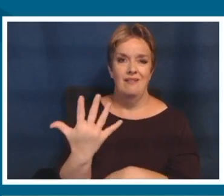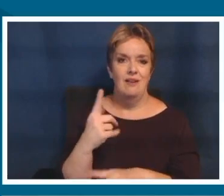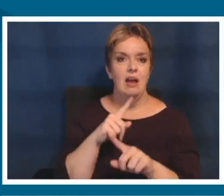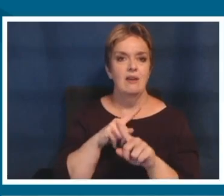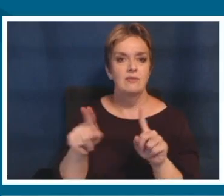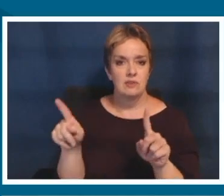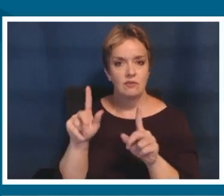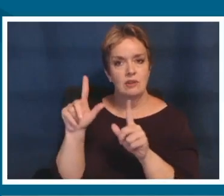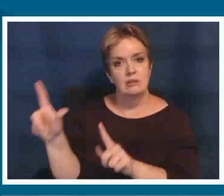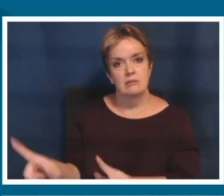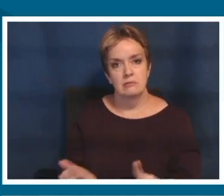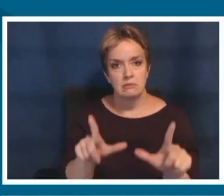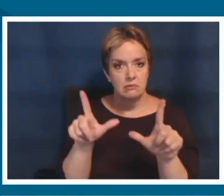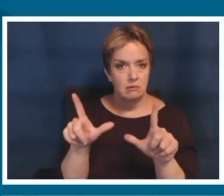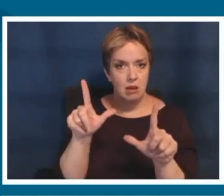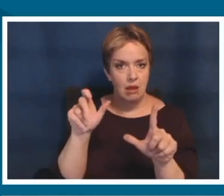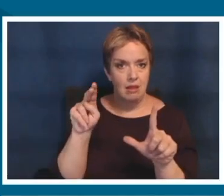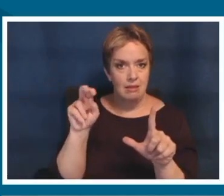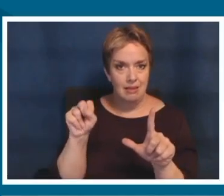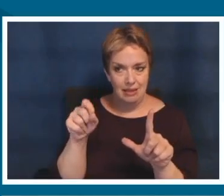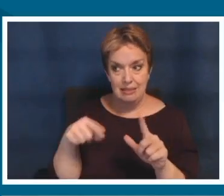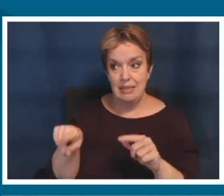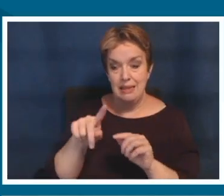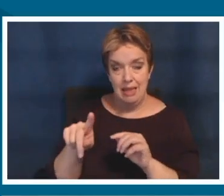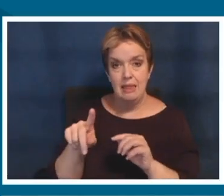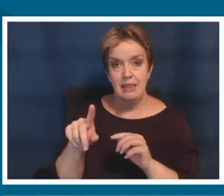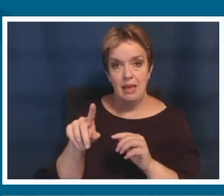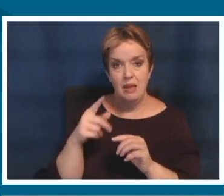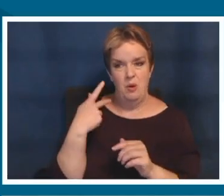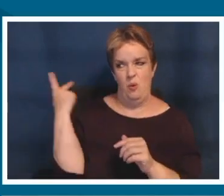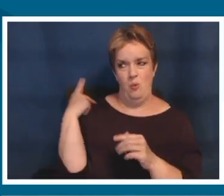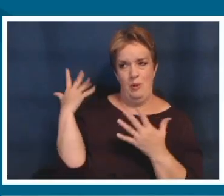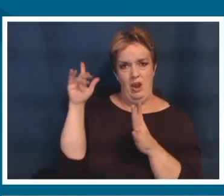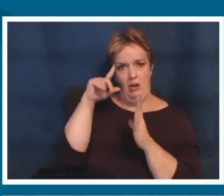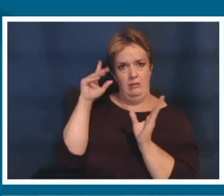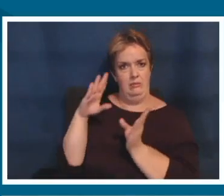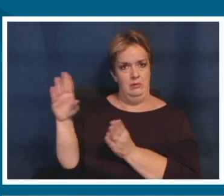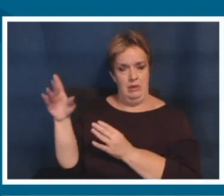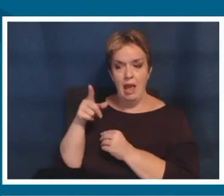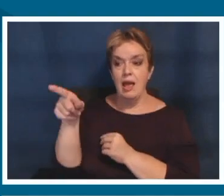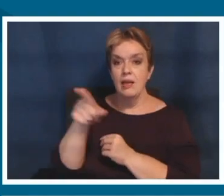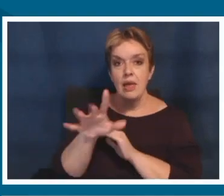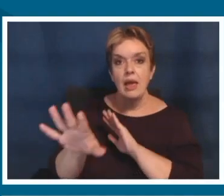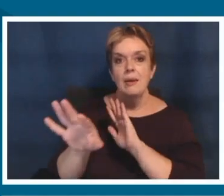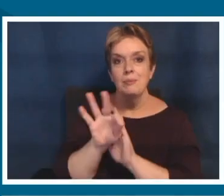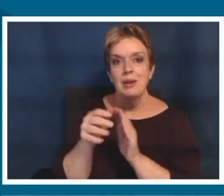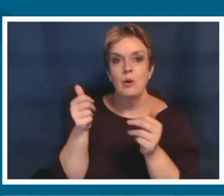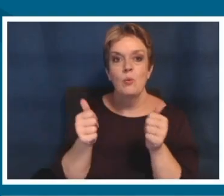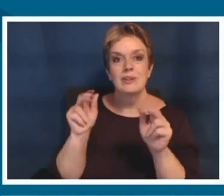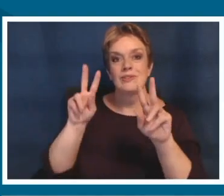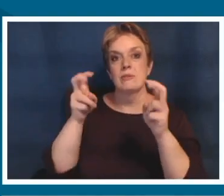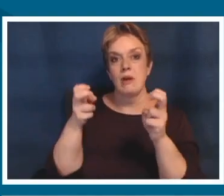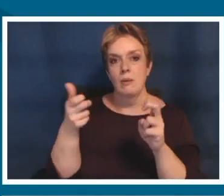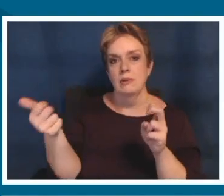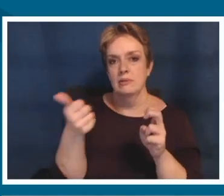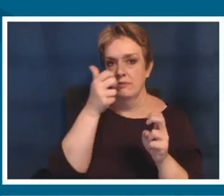had kids choose with a team which topic appealed most to them